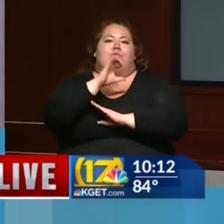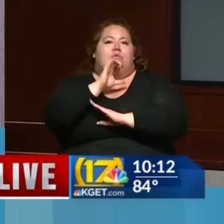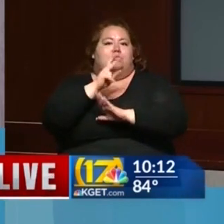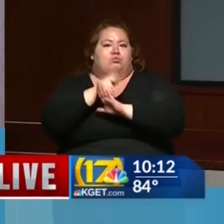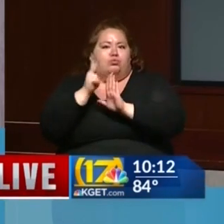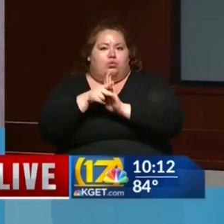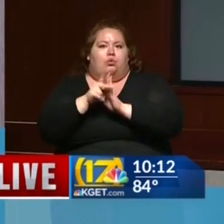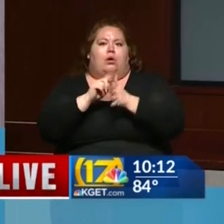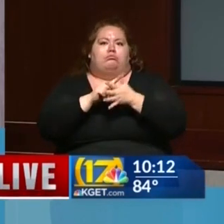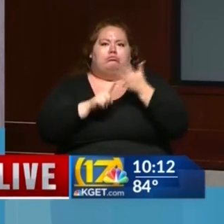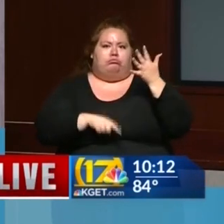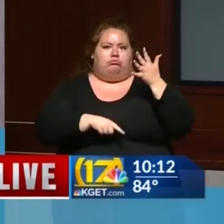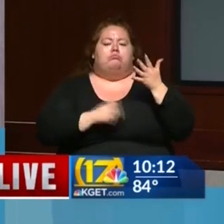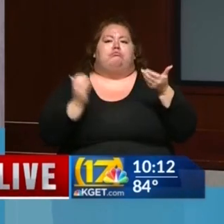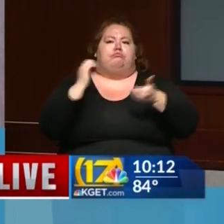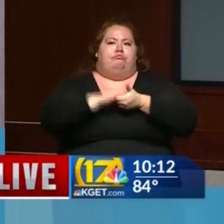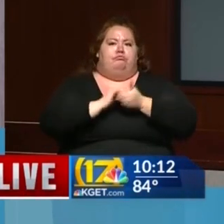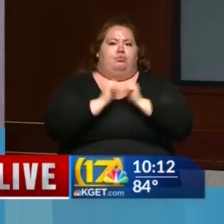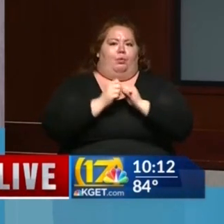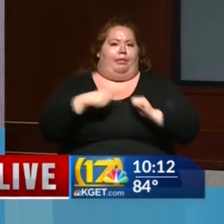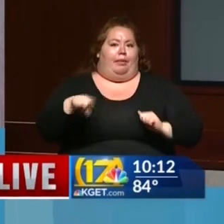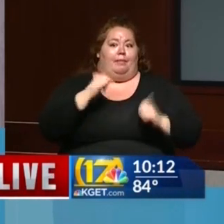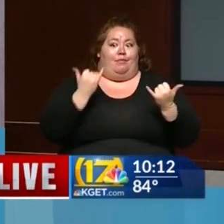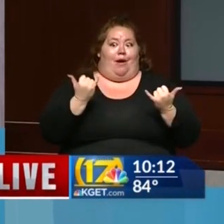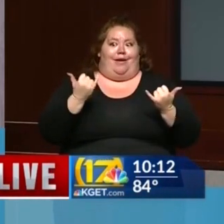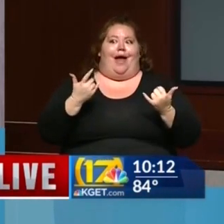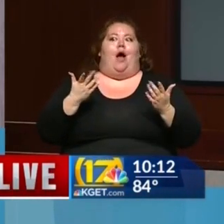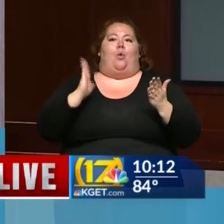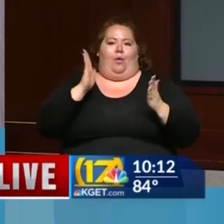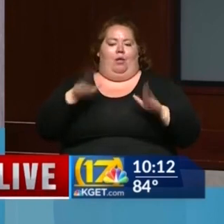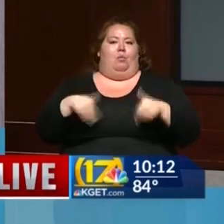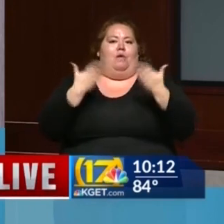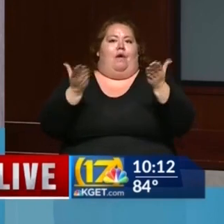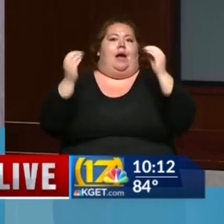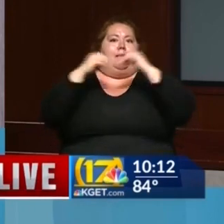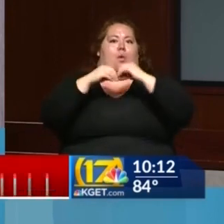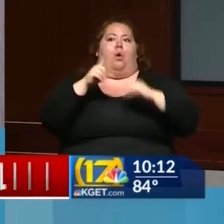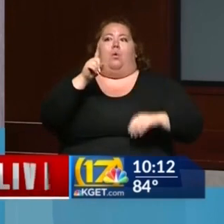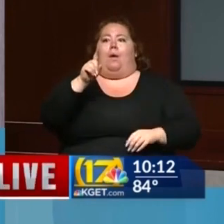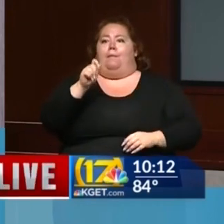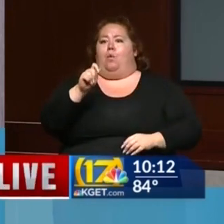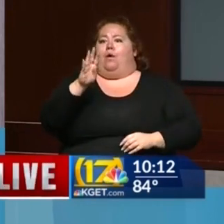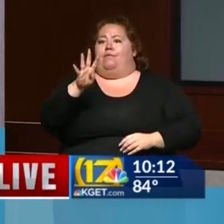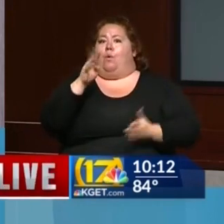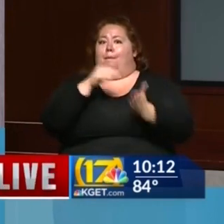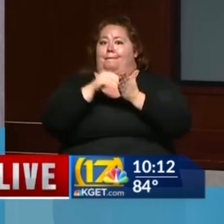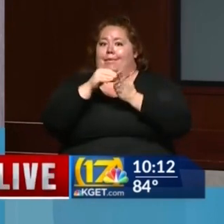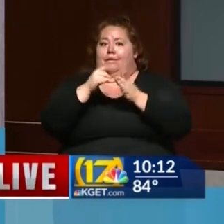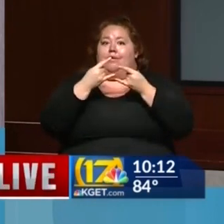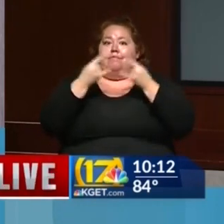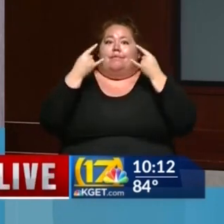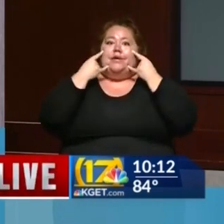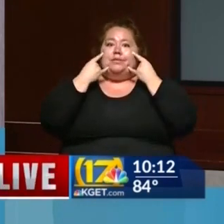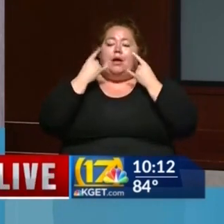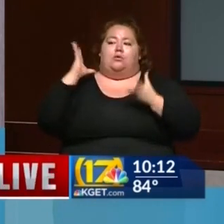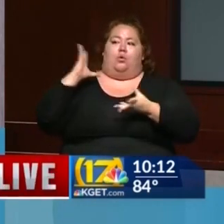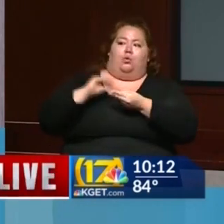COMMUNITY ACTION PARTNERSHIPS OF CAPK, AND WIC, AND THE FOOD BANK, AND SENIOR PROGRAMS, ET CETERA.